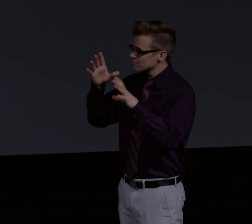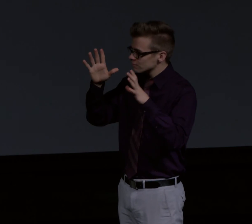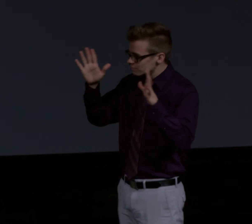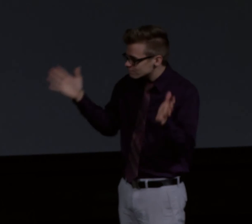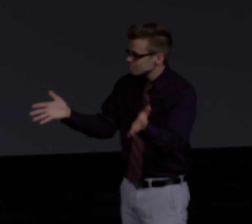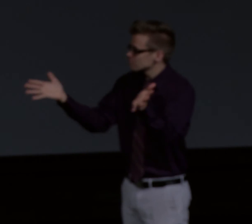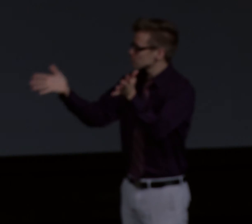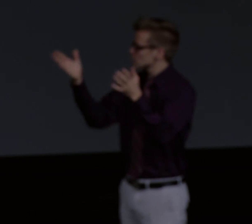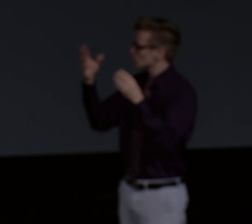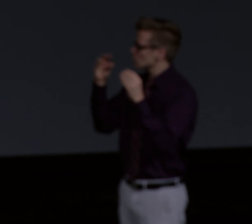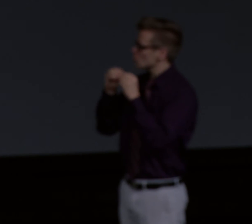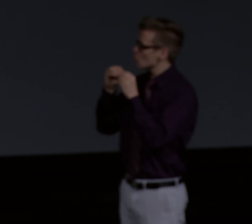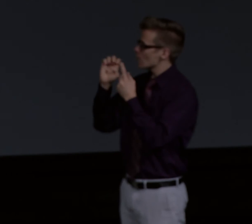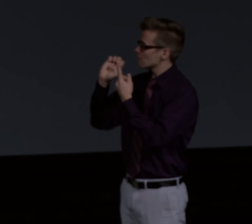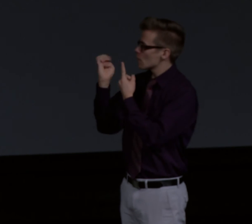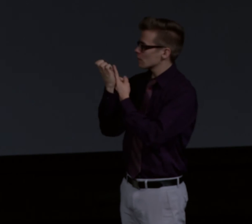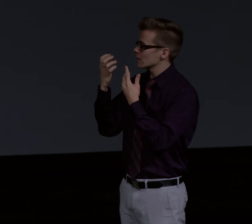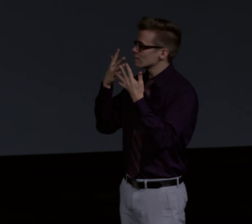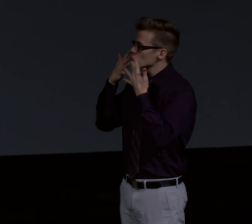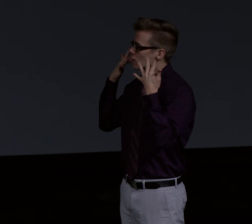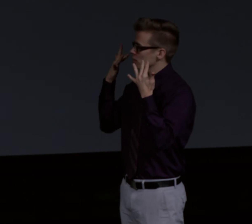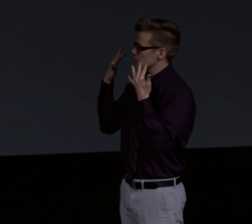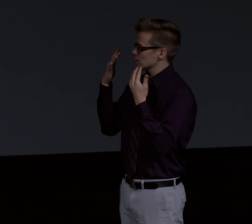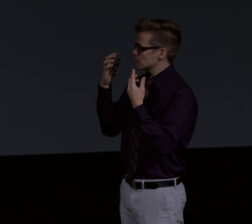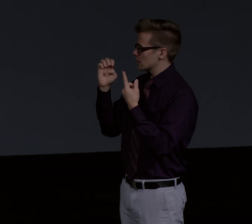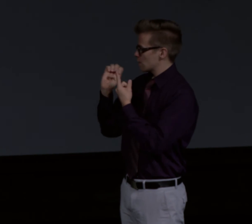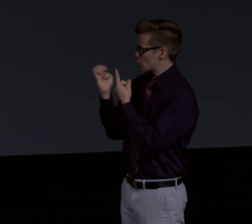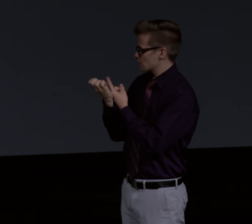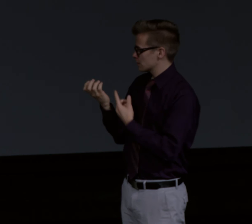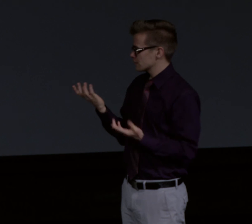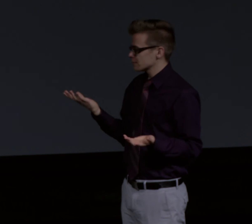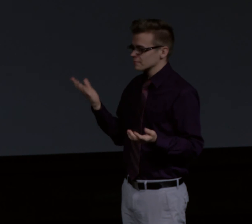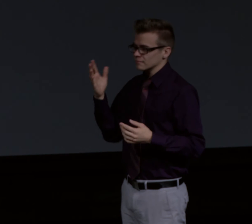to really encourage more environmental friendly